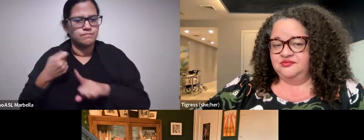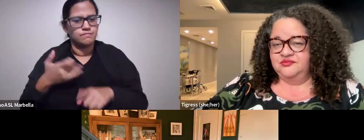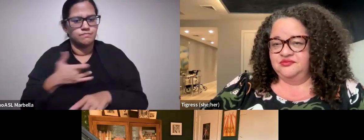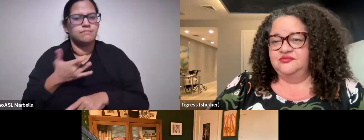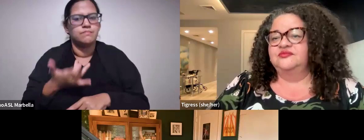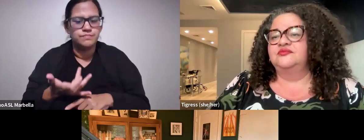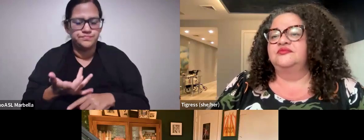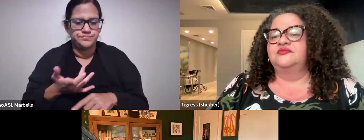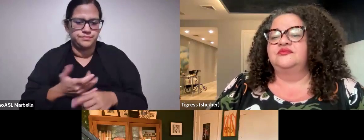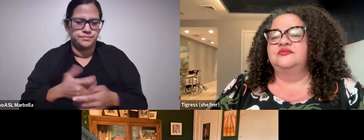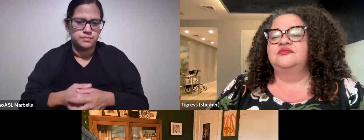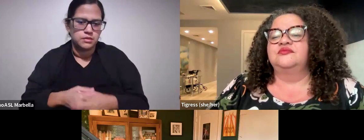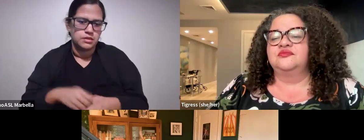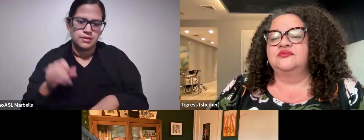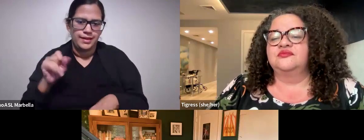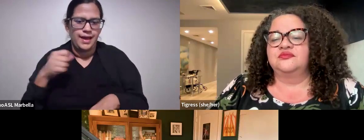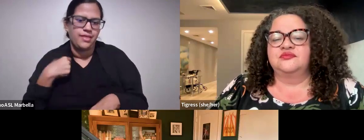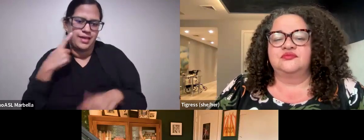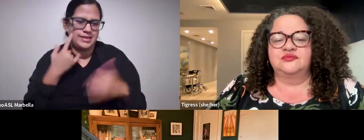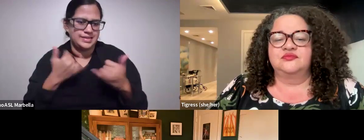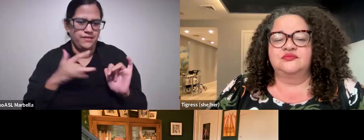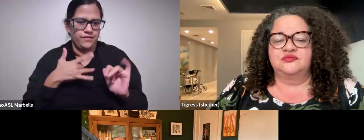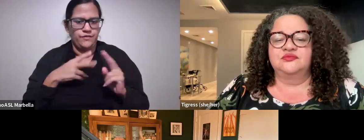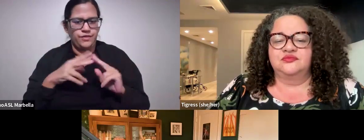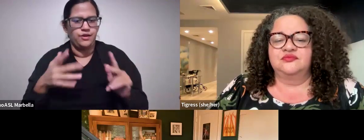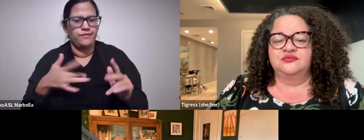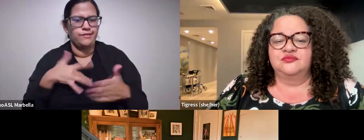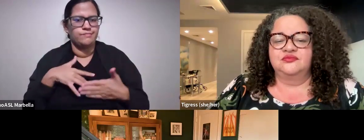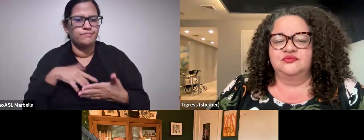So yeah, I mean, I think it still feels very vulnerable. It still feels like a lot,